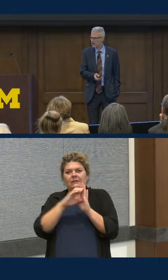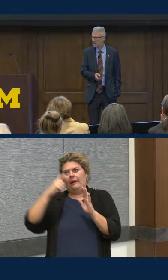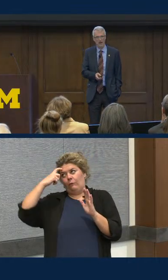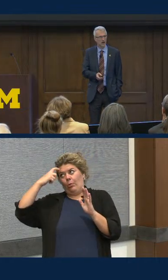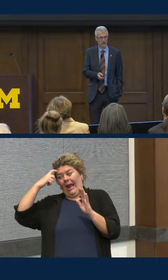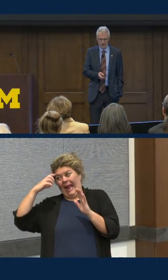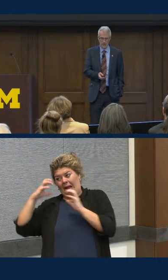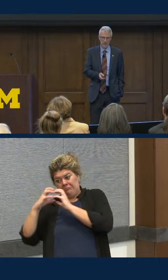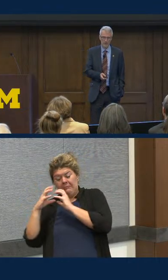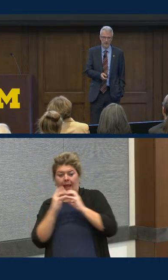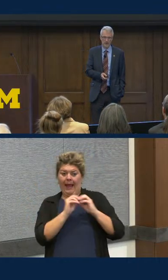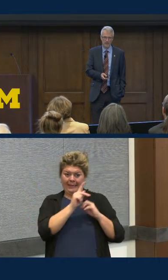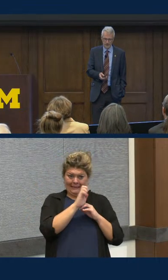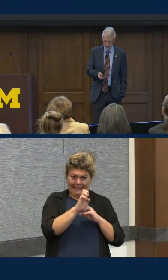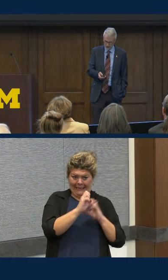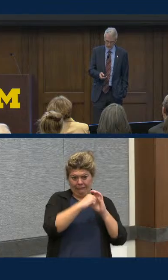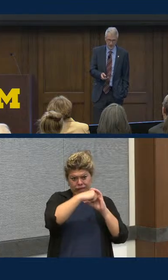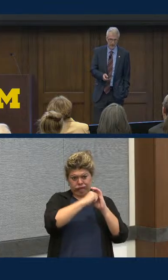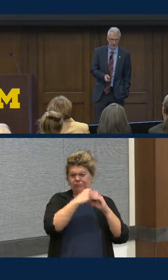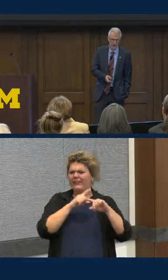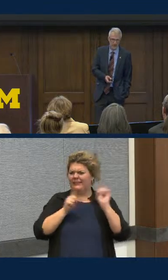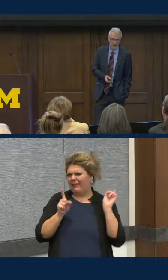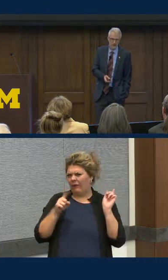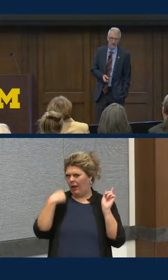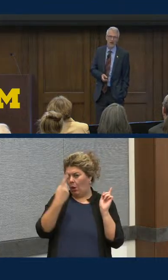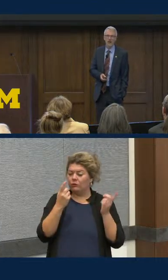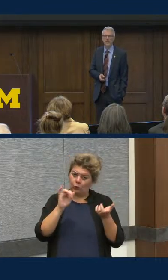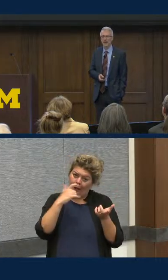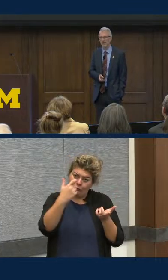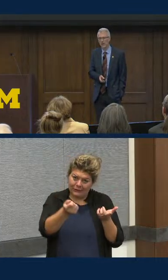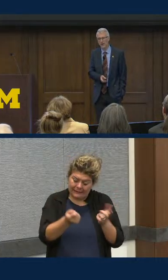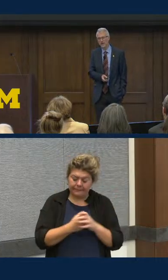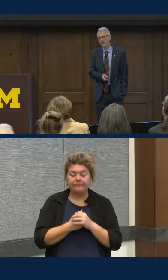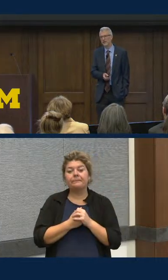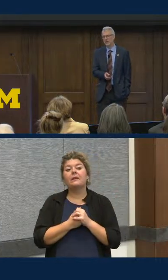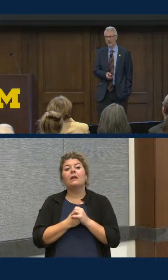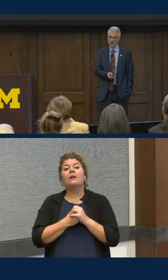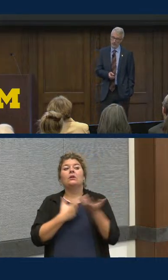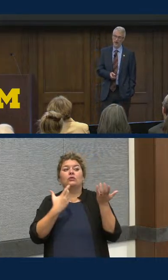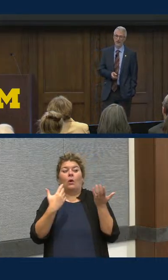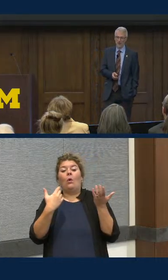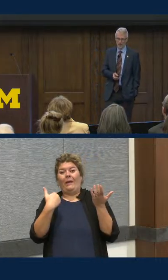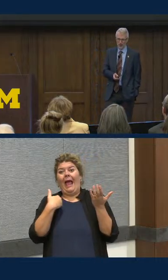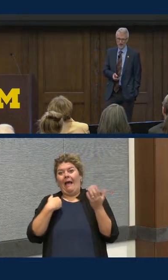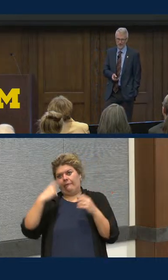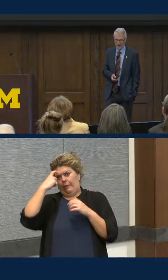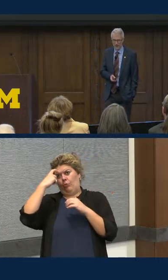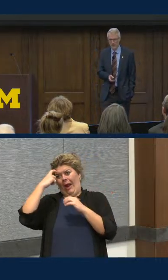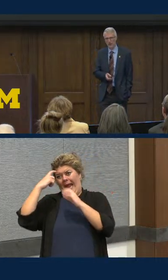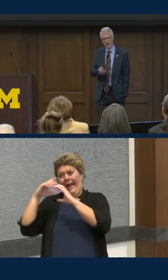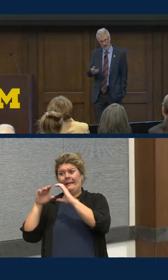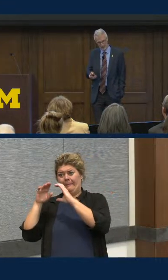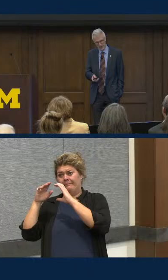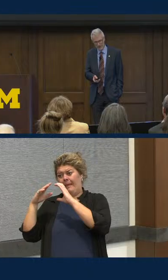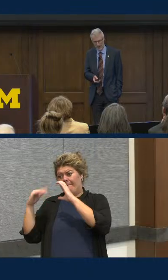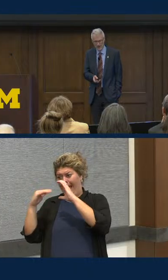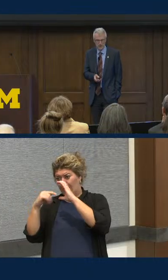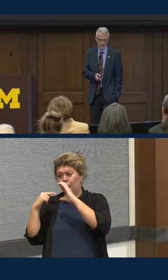different from each other so that is kind of interesting. We take one of those the brain pattern there and program it in